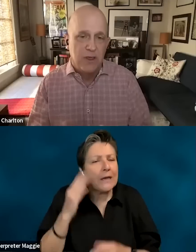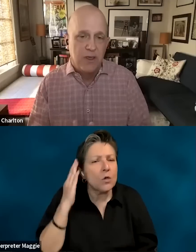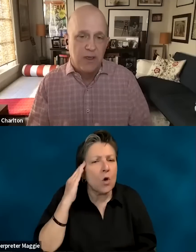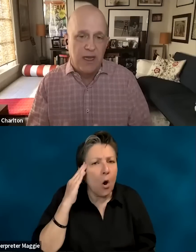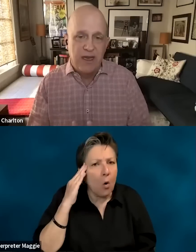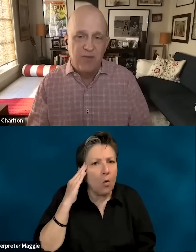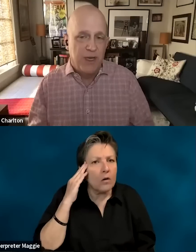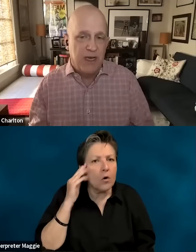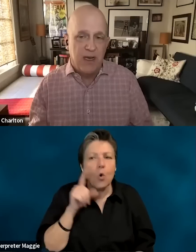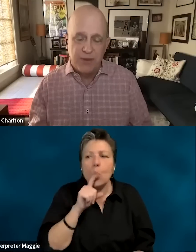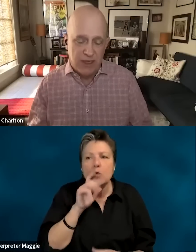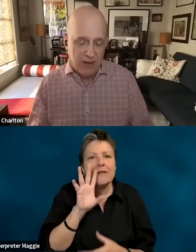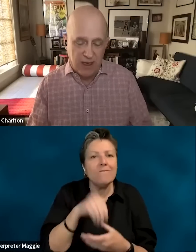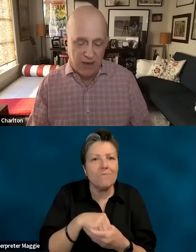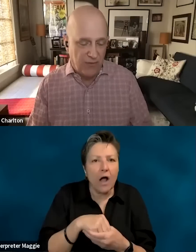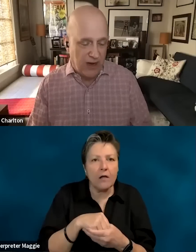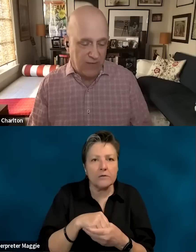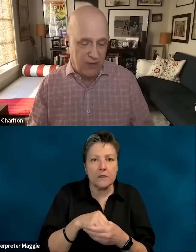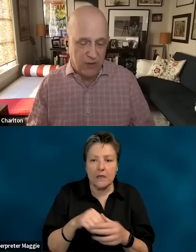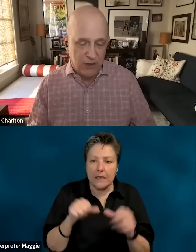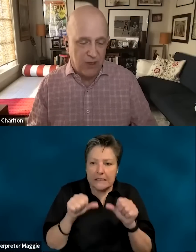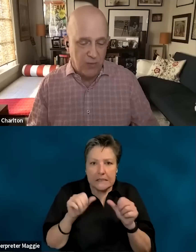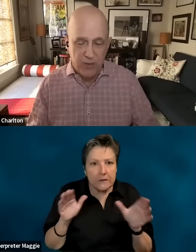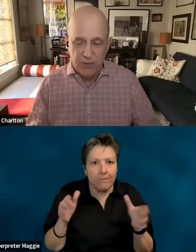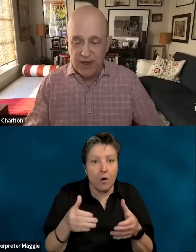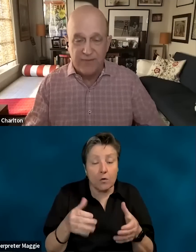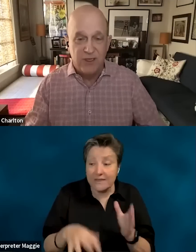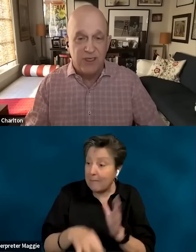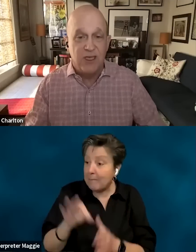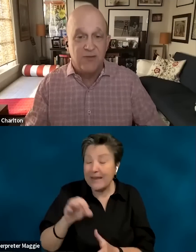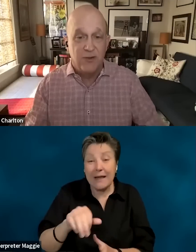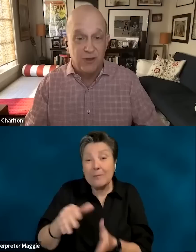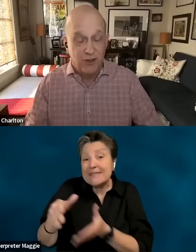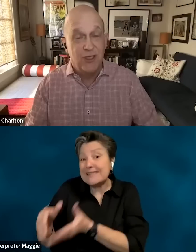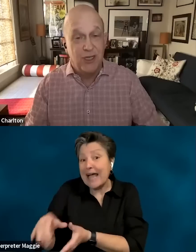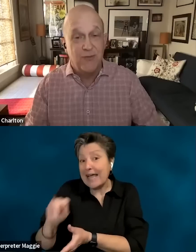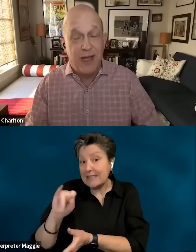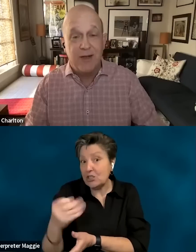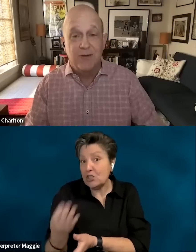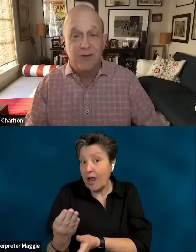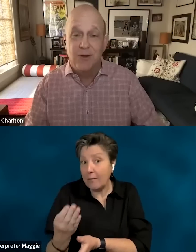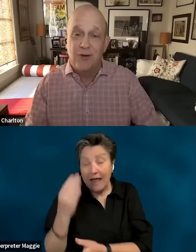and even picking up a sideline if you have to, 'cause I know people that have successful, that are successful actors